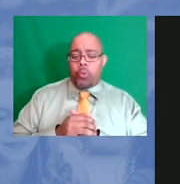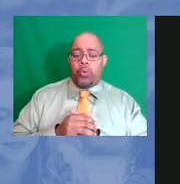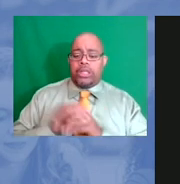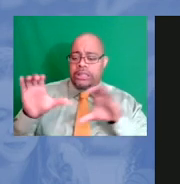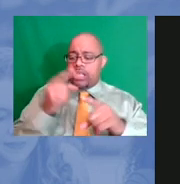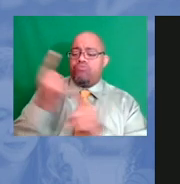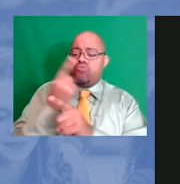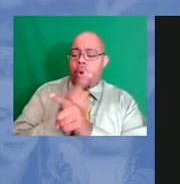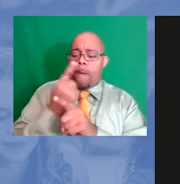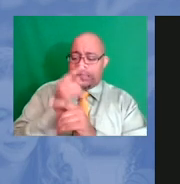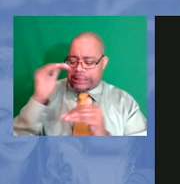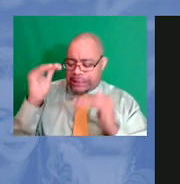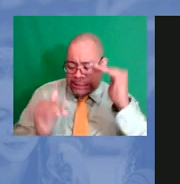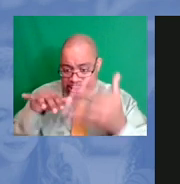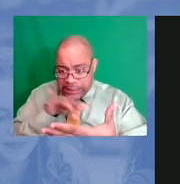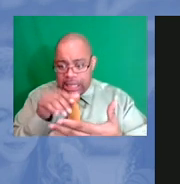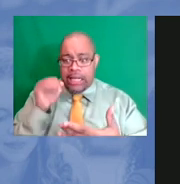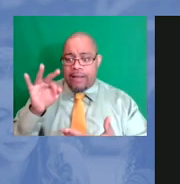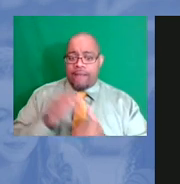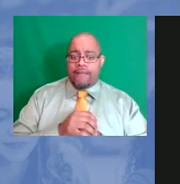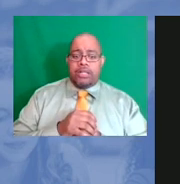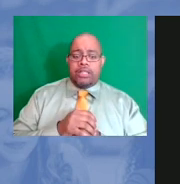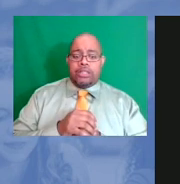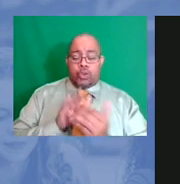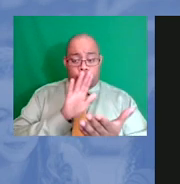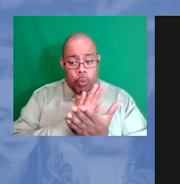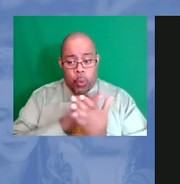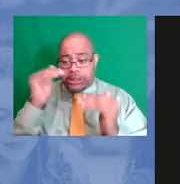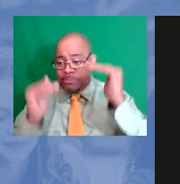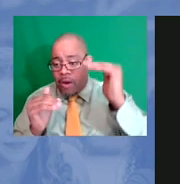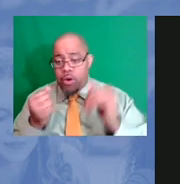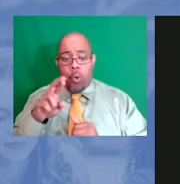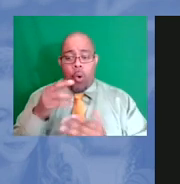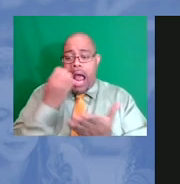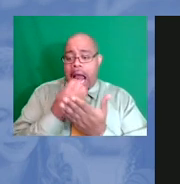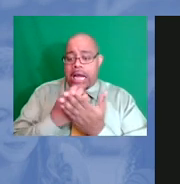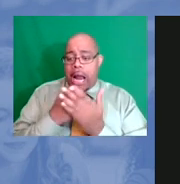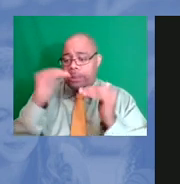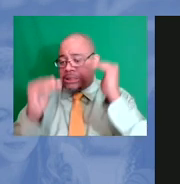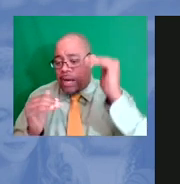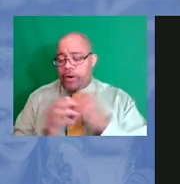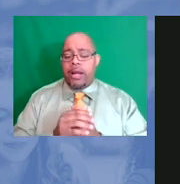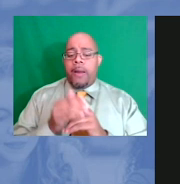WHETHER IT'S ACADEMIC DISPARITY OR ECONOMIC DISPARITY, BEFORE YOU CAN RECONCILE AS A SCHOOL